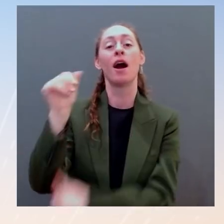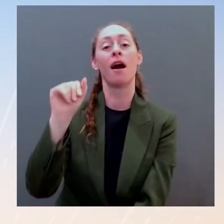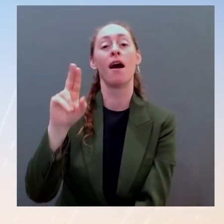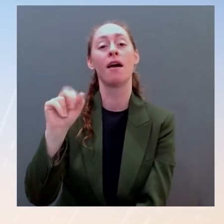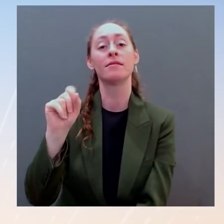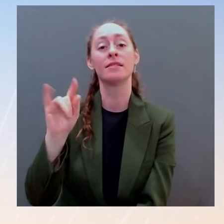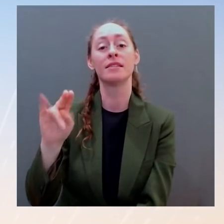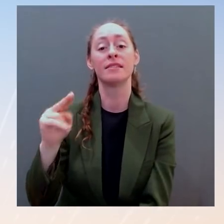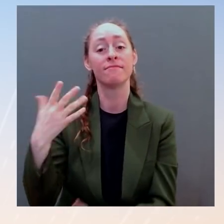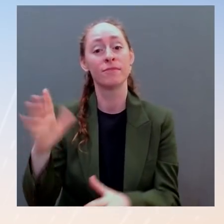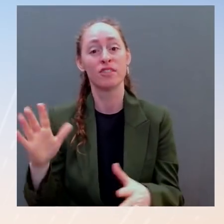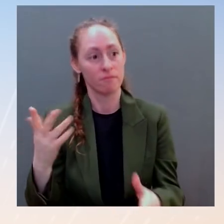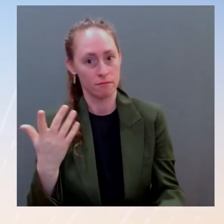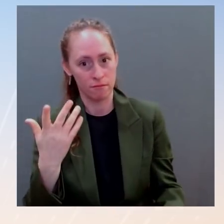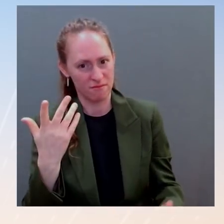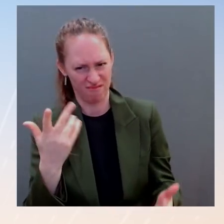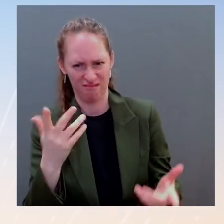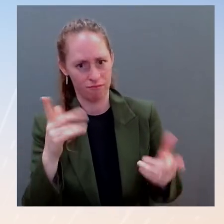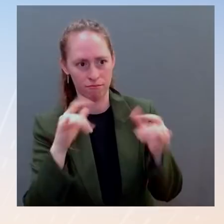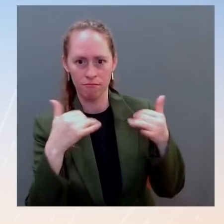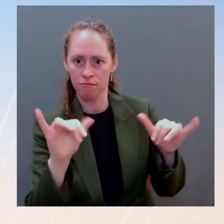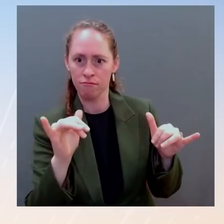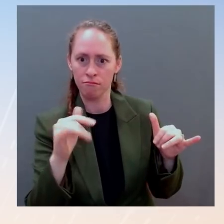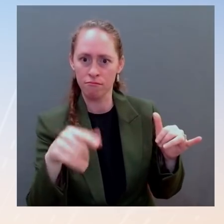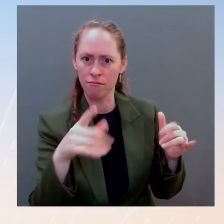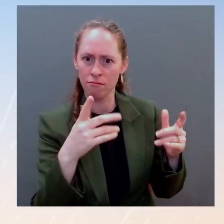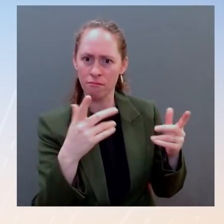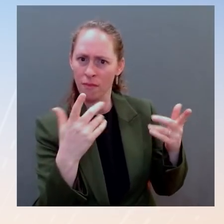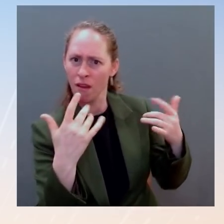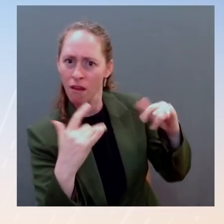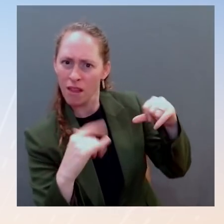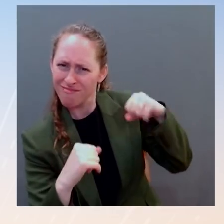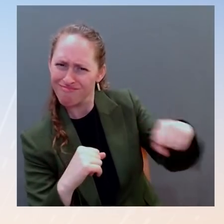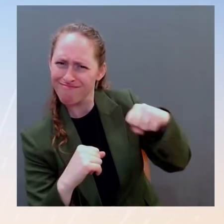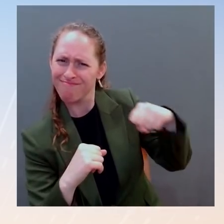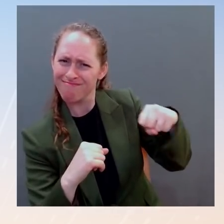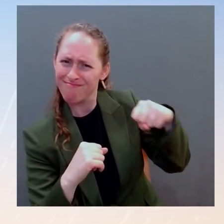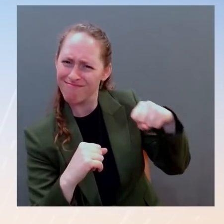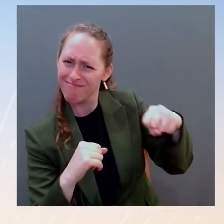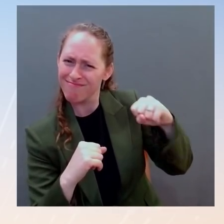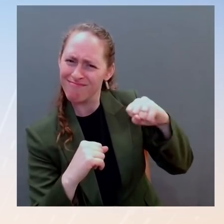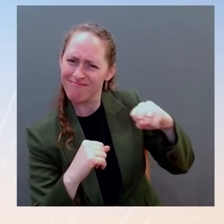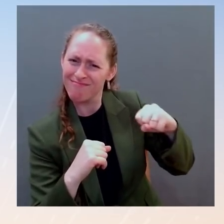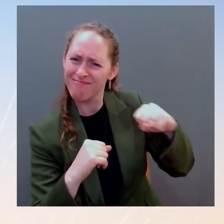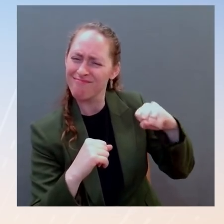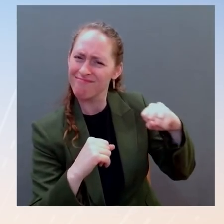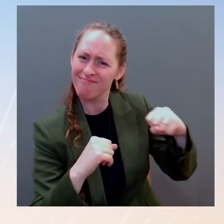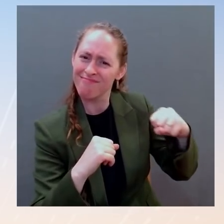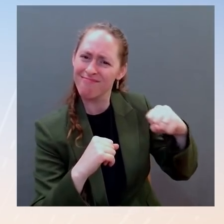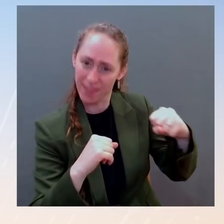They are -- we're proud of the Ukrainians' success; their efforts to fight back, to push back on the Russian military,